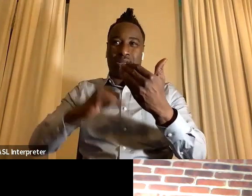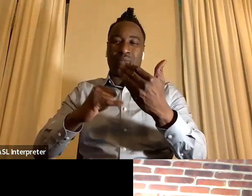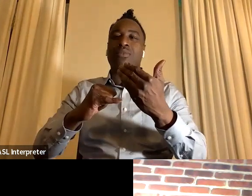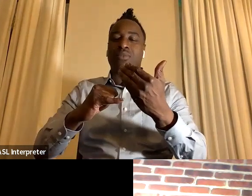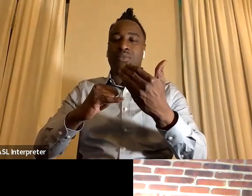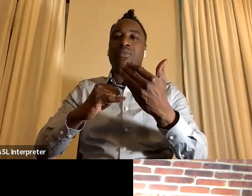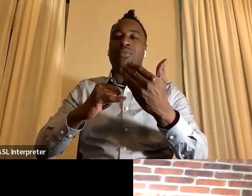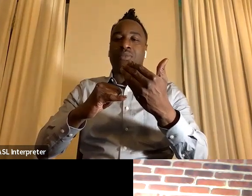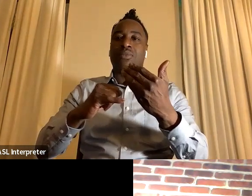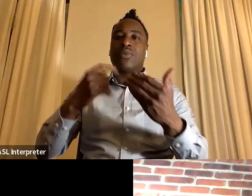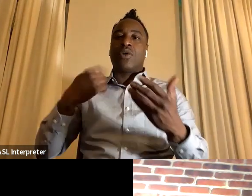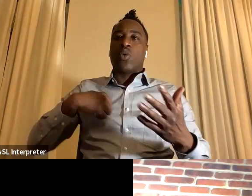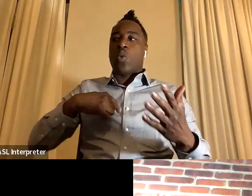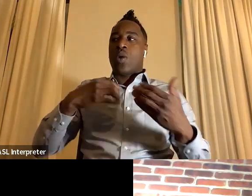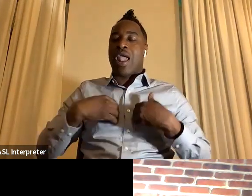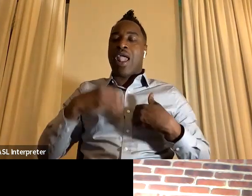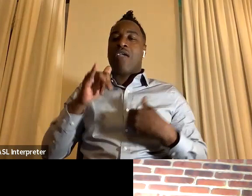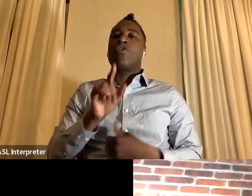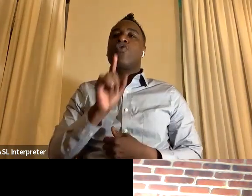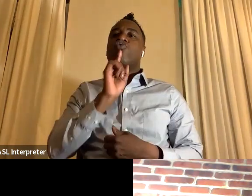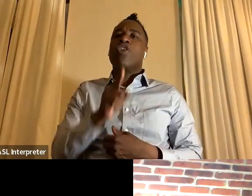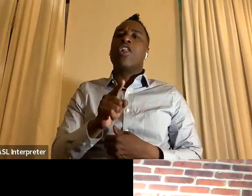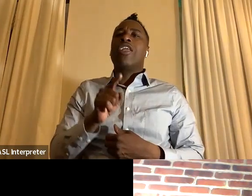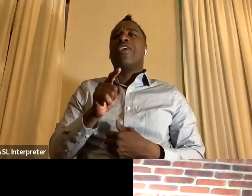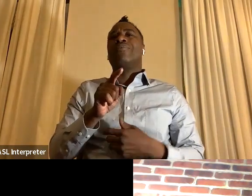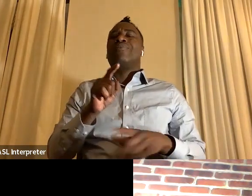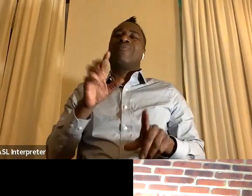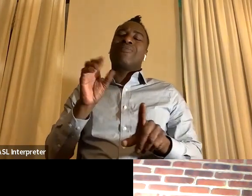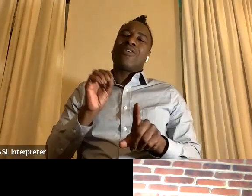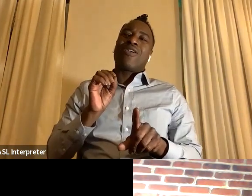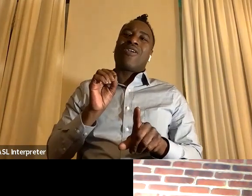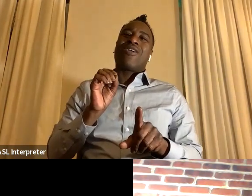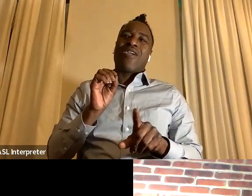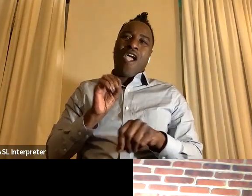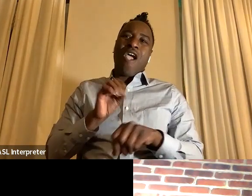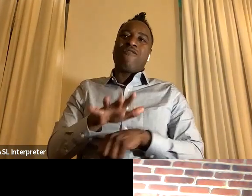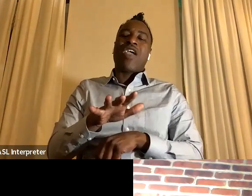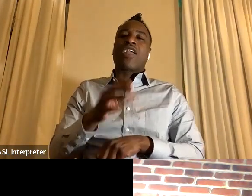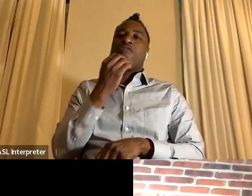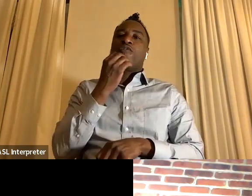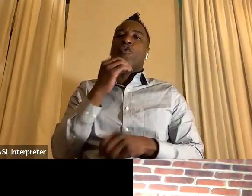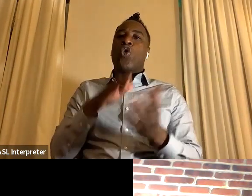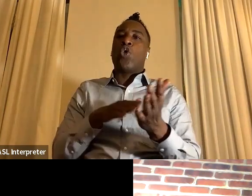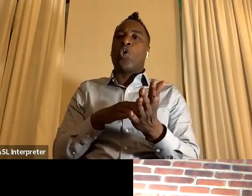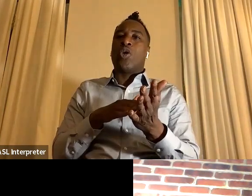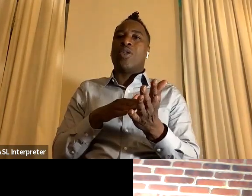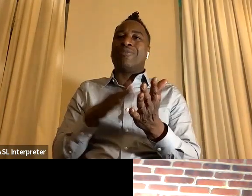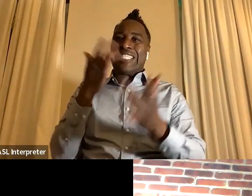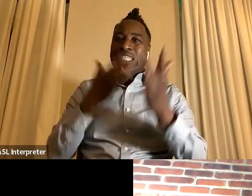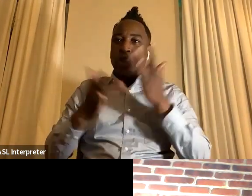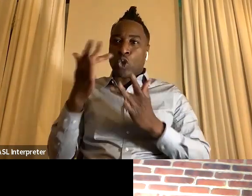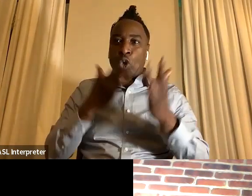have that really affects food insecurity as well, because we know that COVID 19.